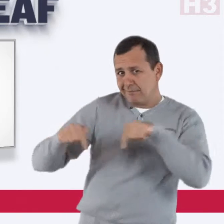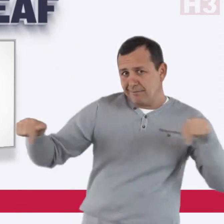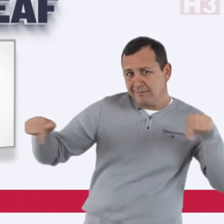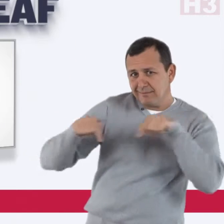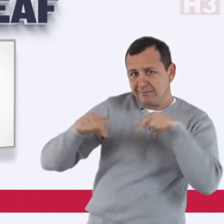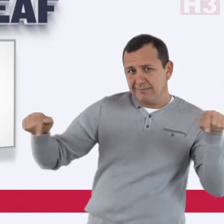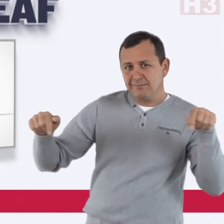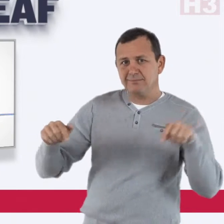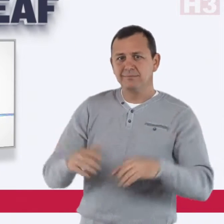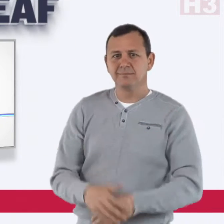sportsdeaf@h3world.tv.